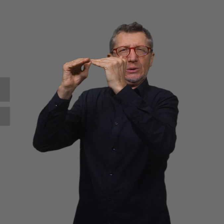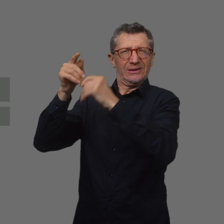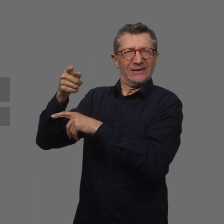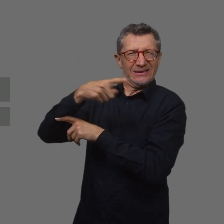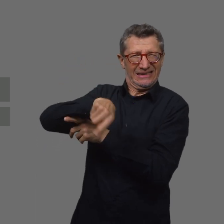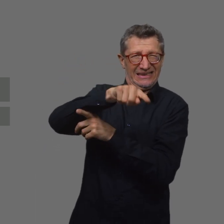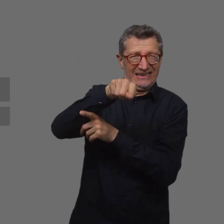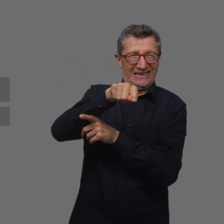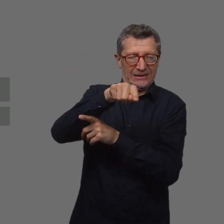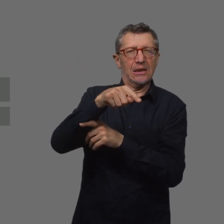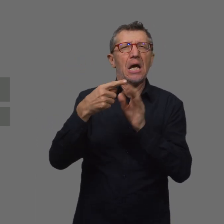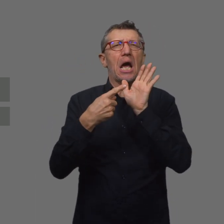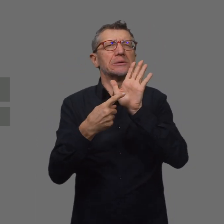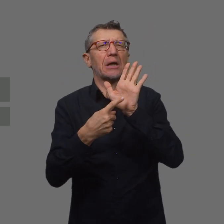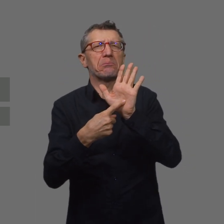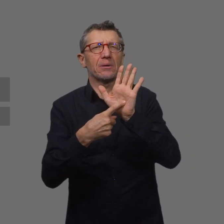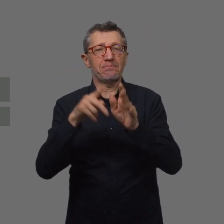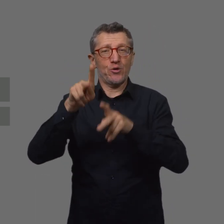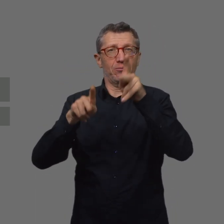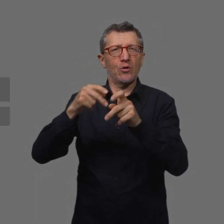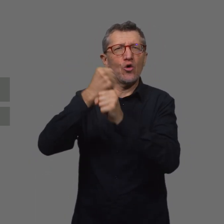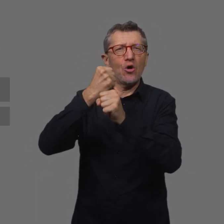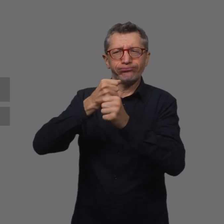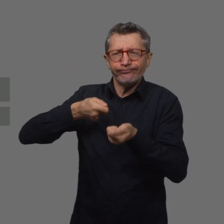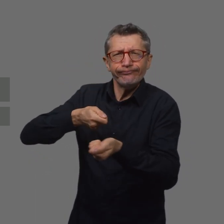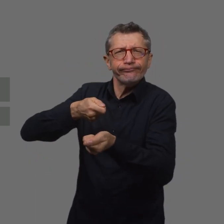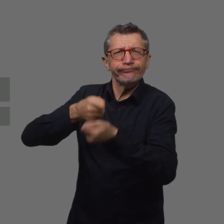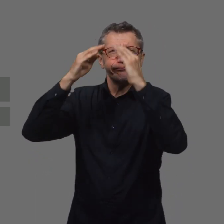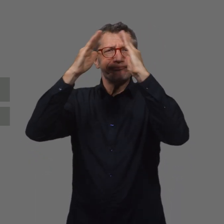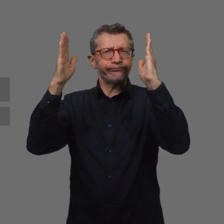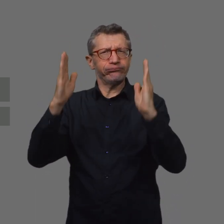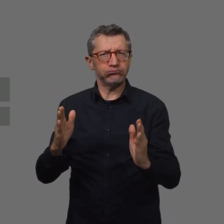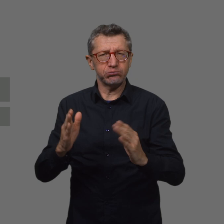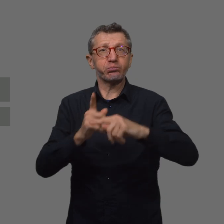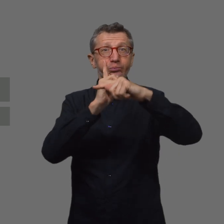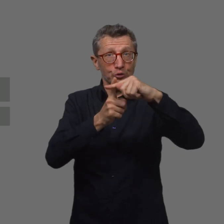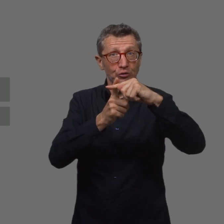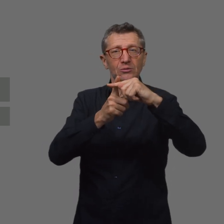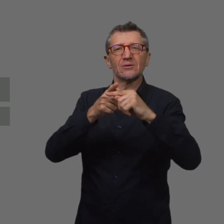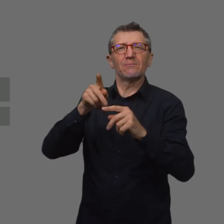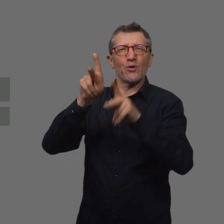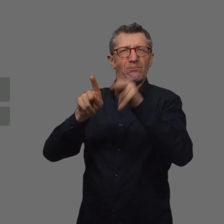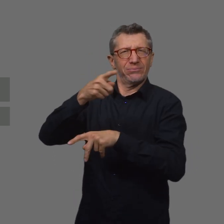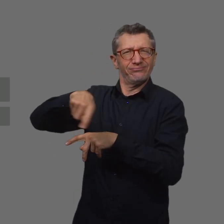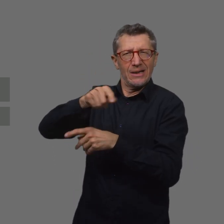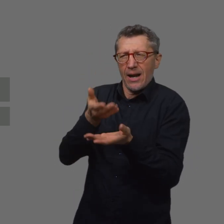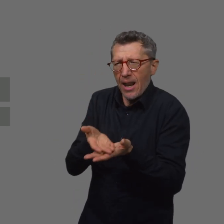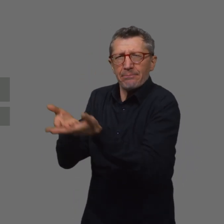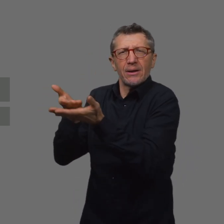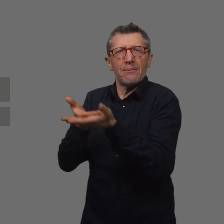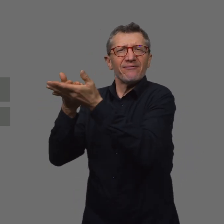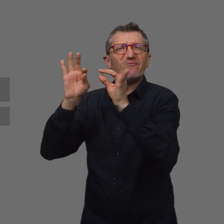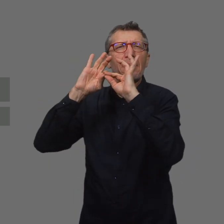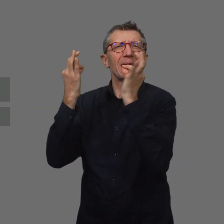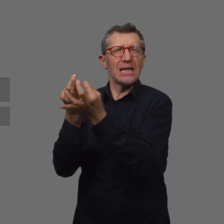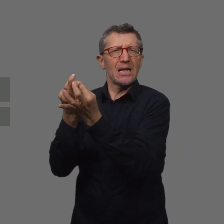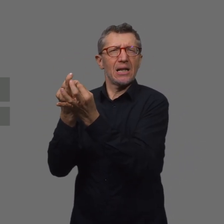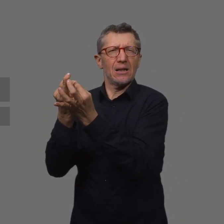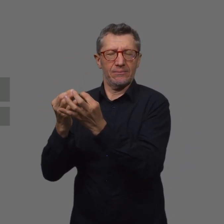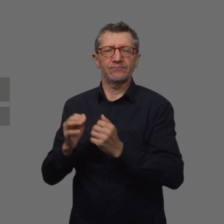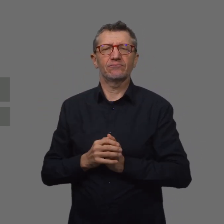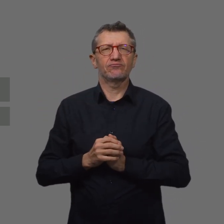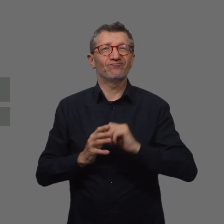of people at especially high risk